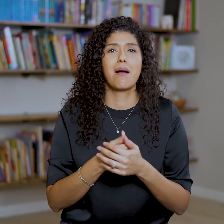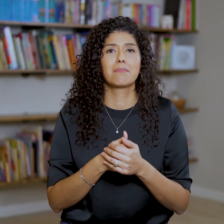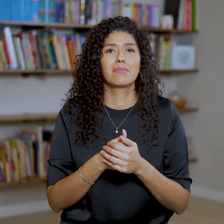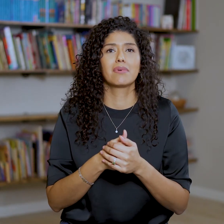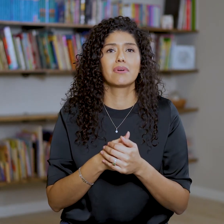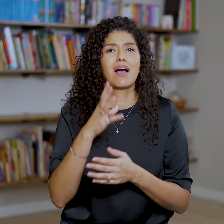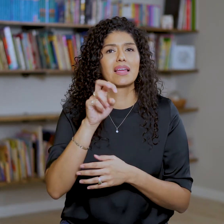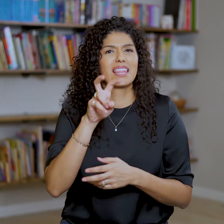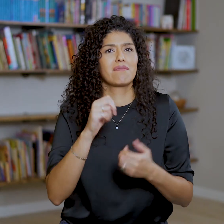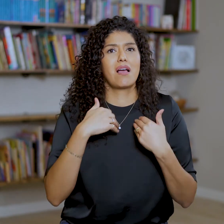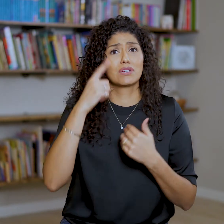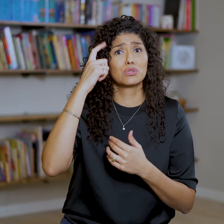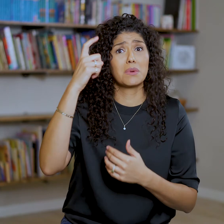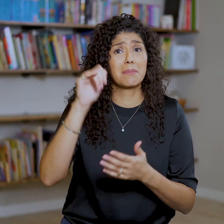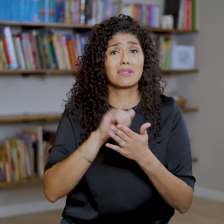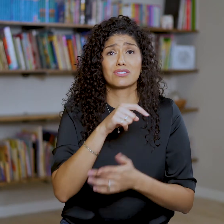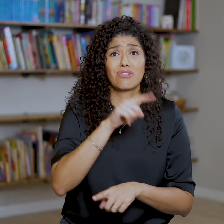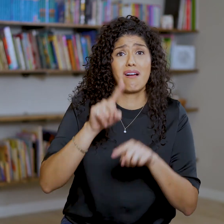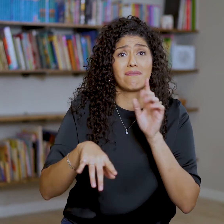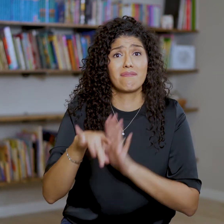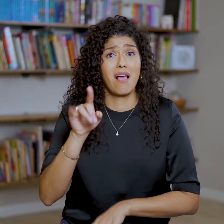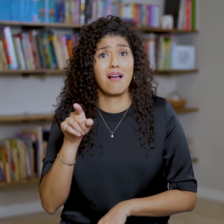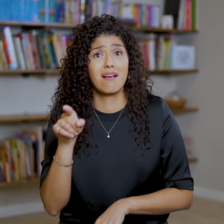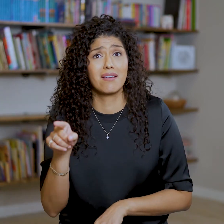and even has a dream that she can’t find him